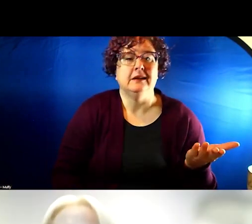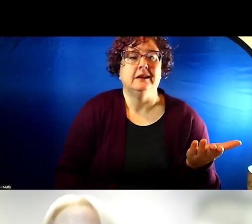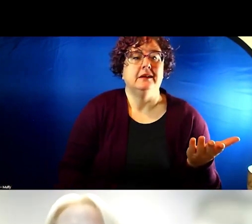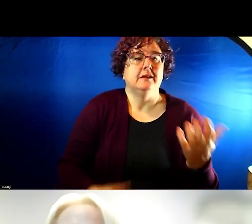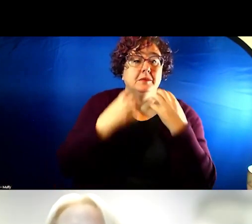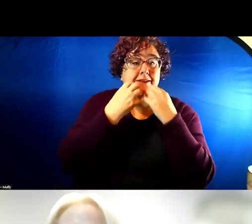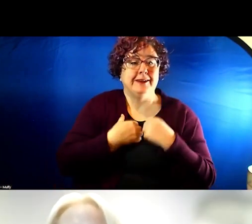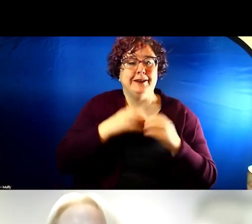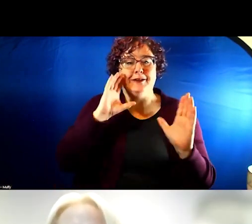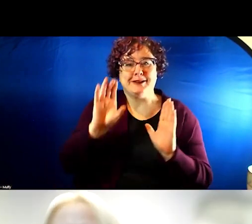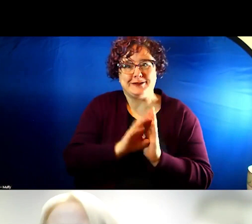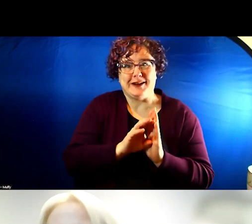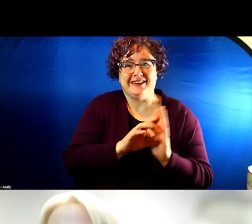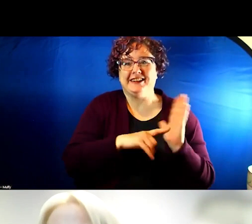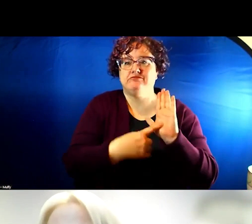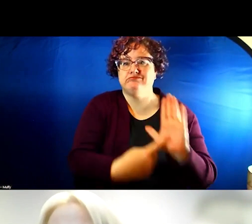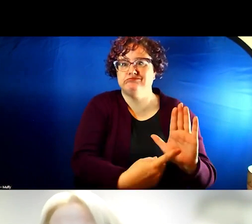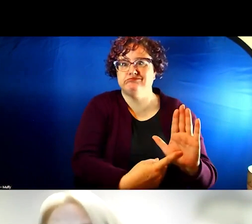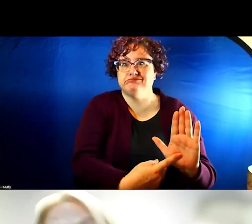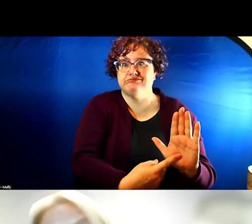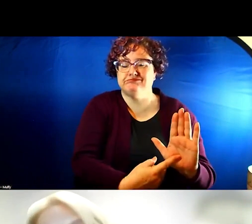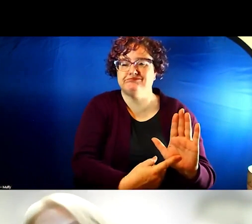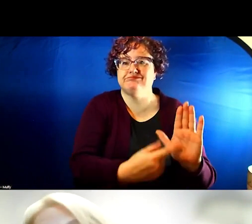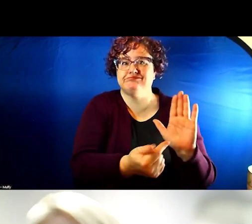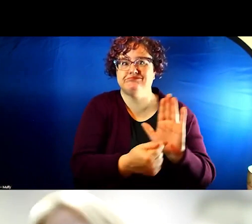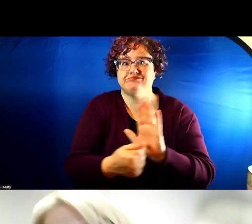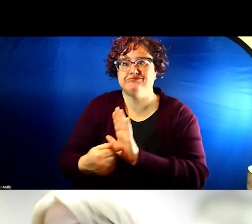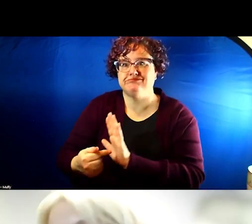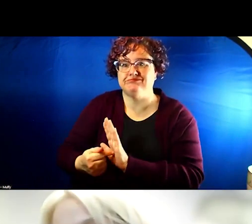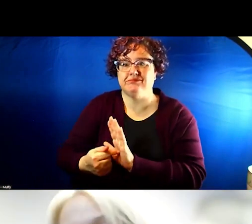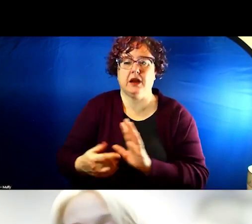AS I GO AROUND FOR ALL OF THE AUDIENCES. CLEARLY, I WILL SPEAK SO ANYWHERE, ANYONE, ANY